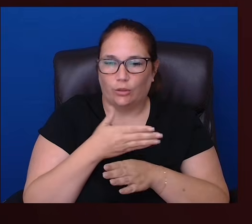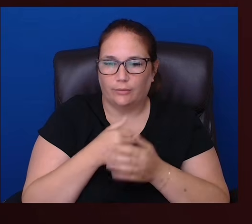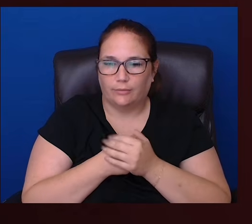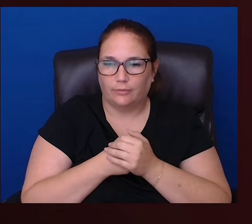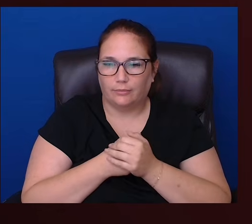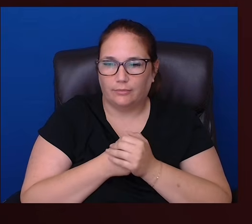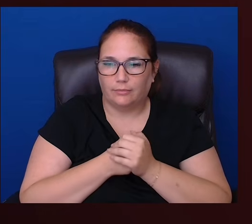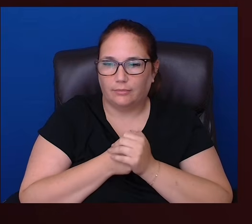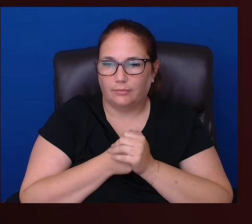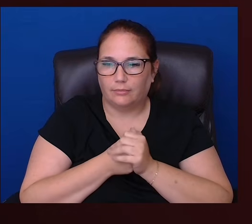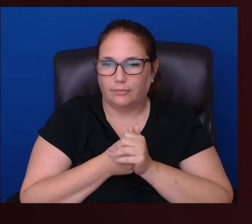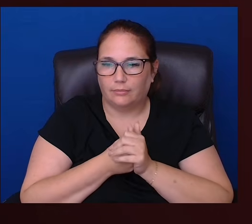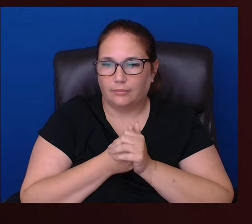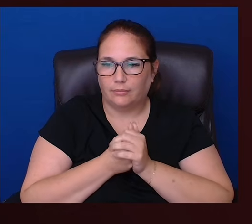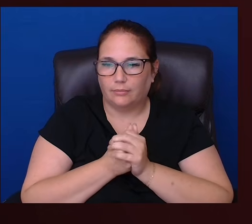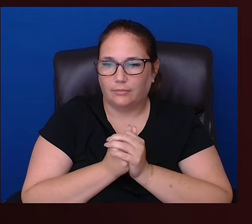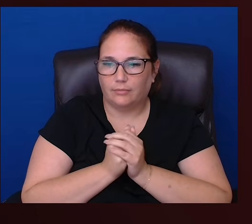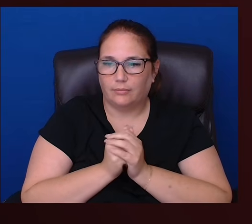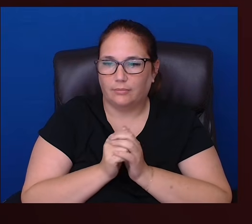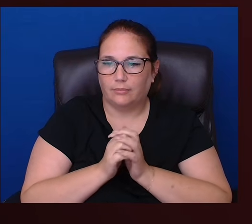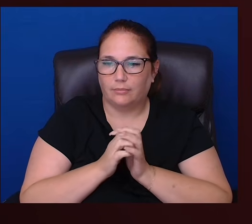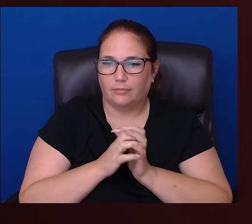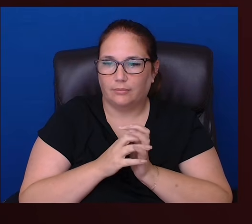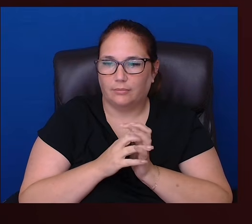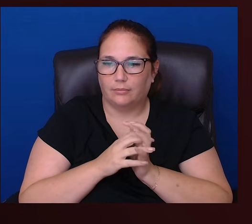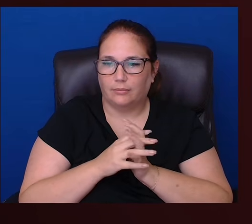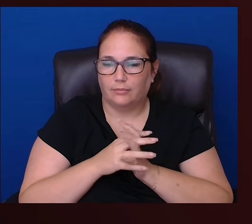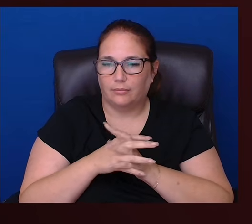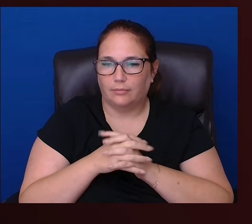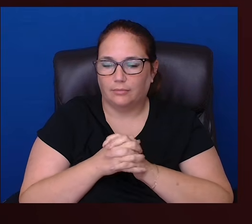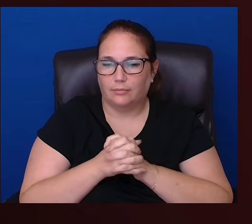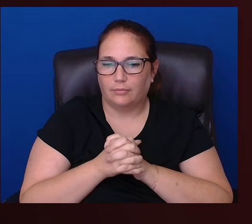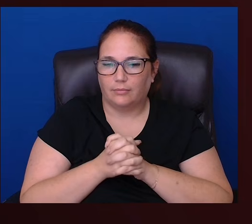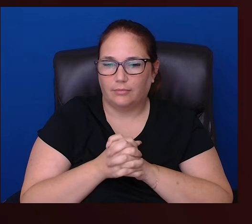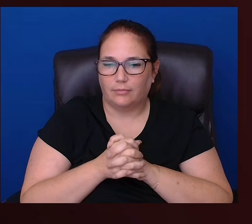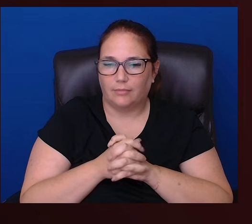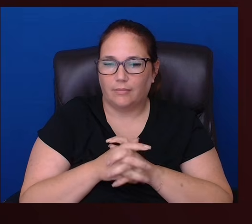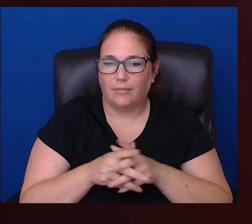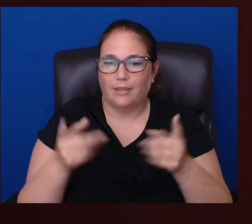It's gone and gotten the schema. Here comes the scary part.